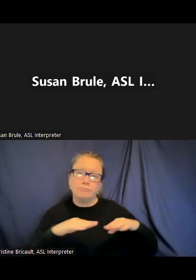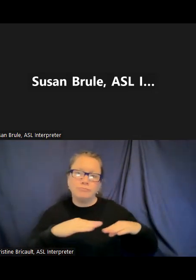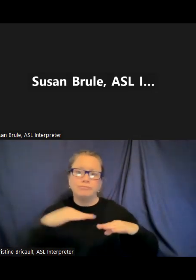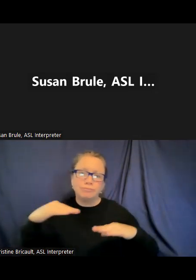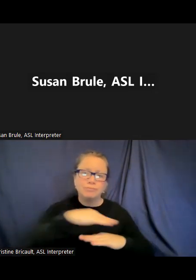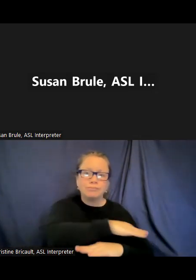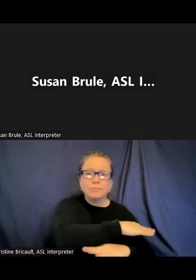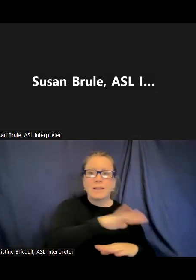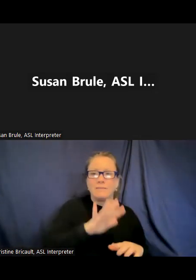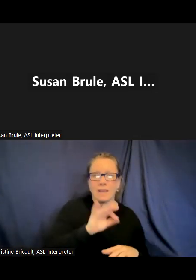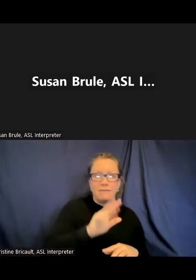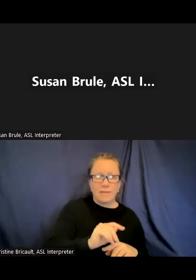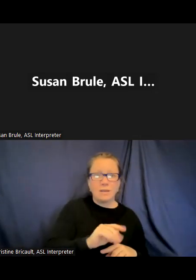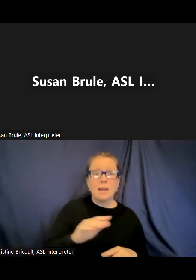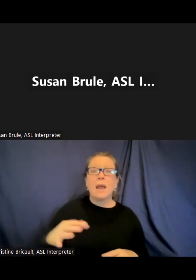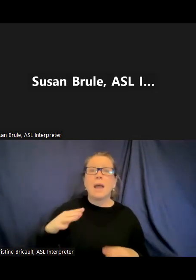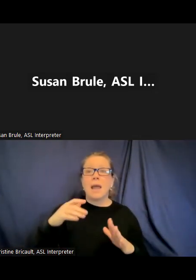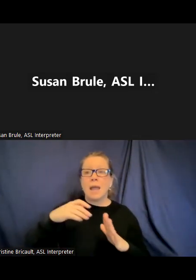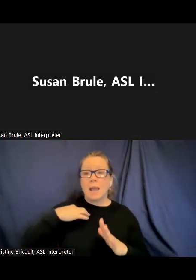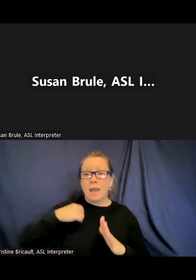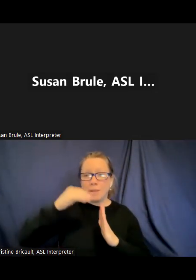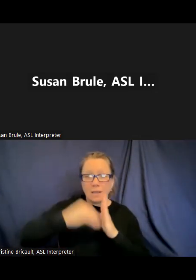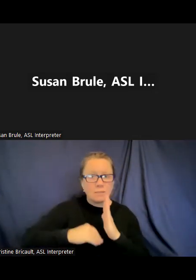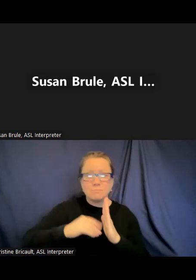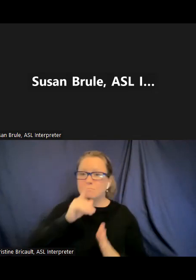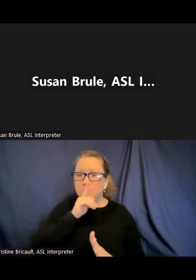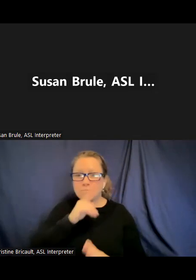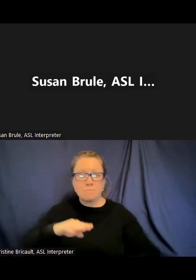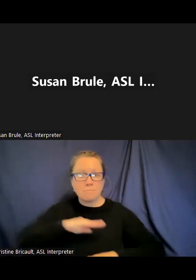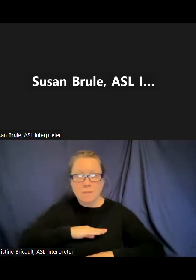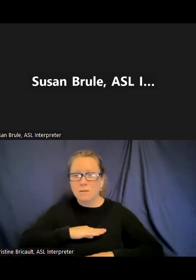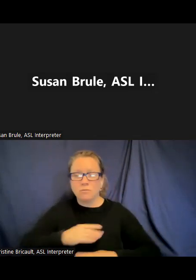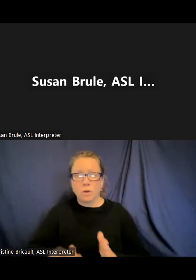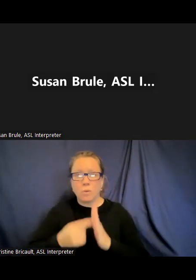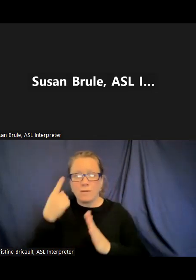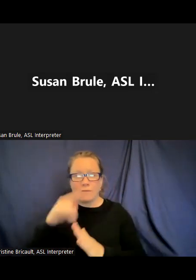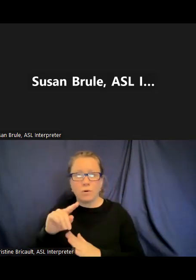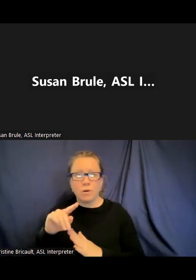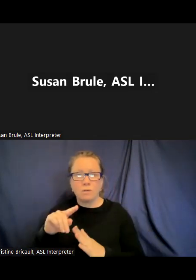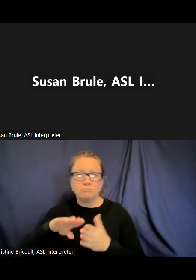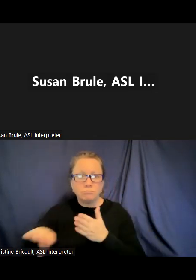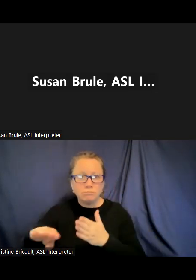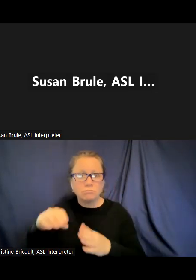Susan's application does not meet any of the requirements for variances in the municipality's zoning ordinance.